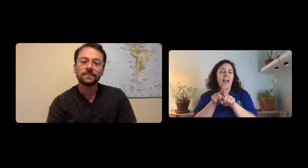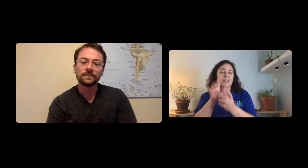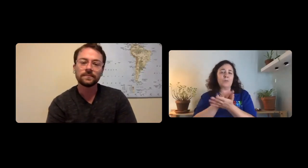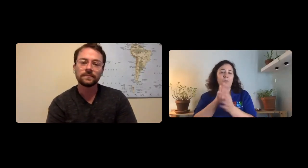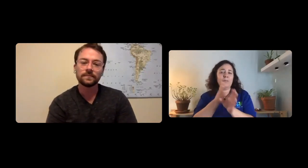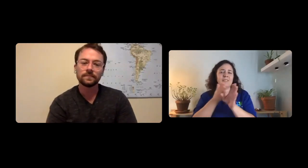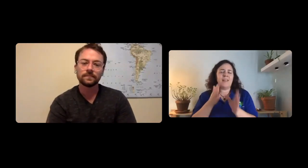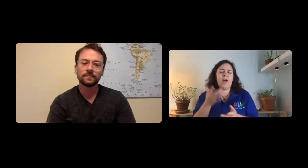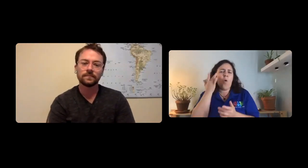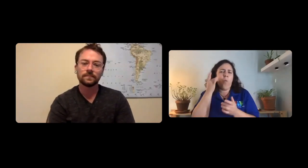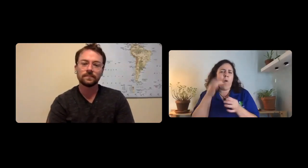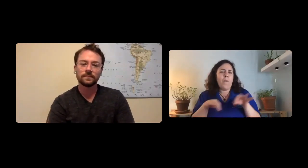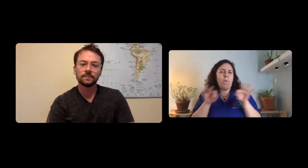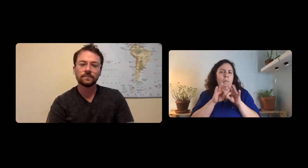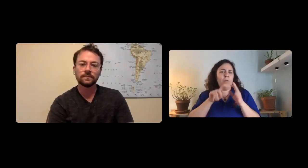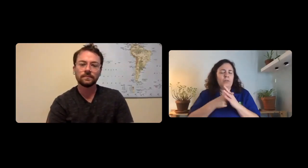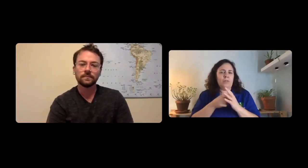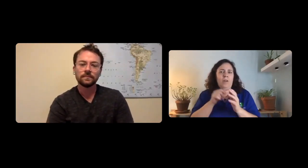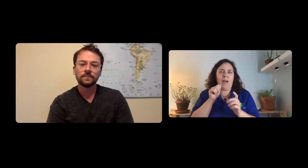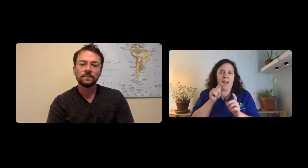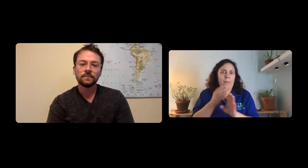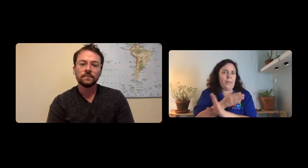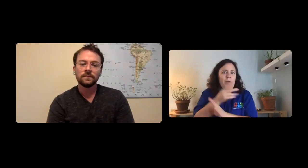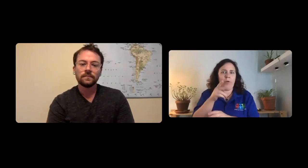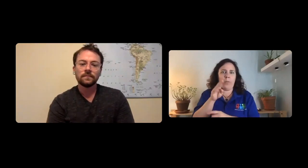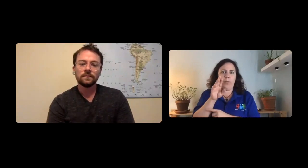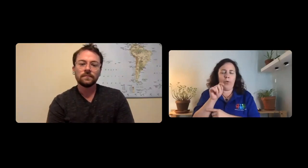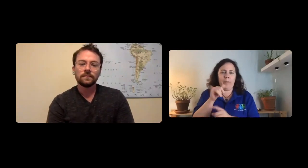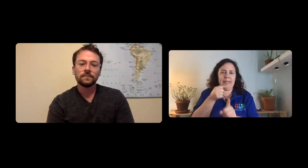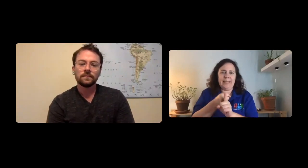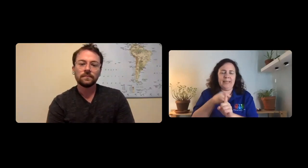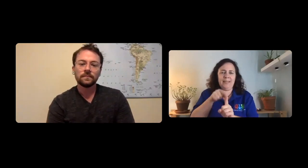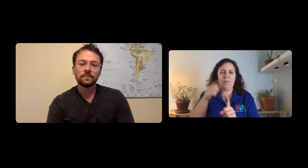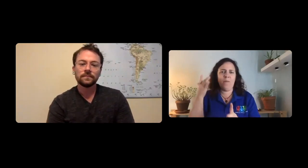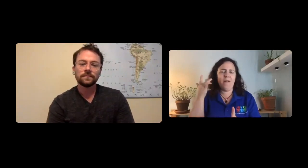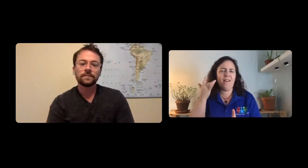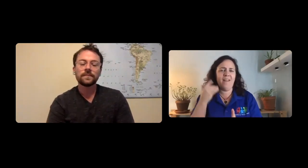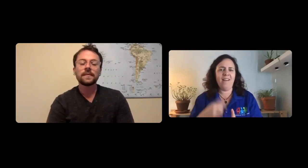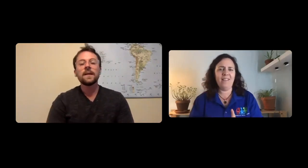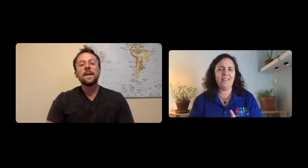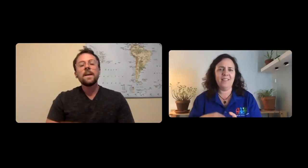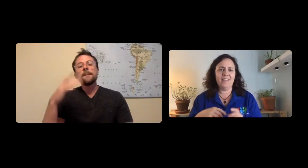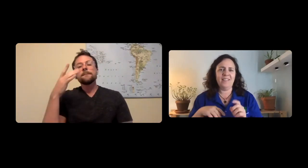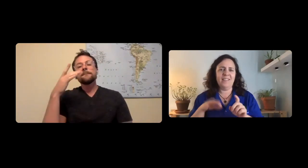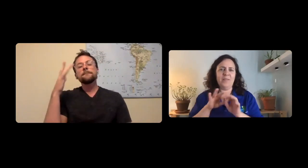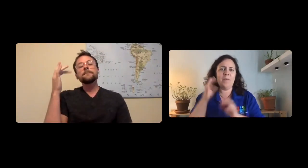So I don't want to say there's a perfect time because there's always the right time for